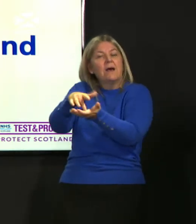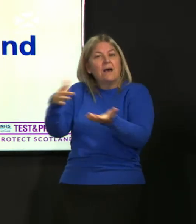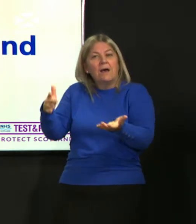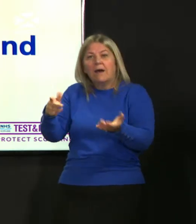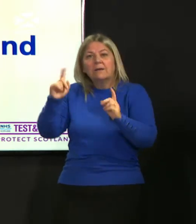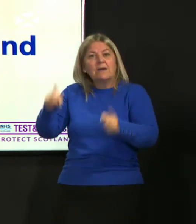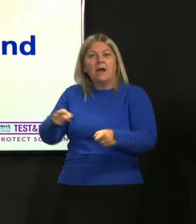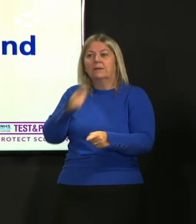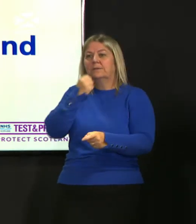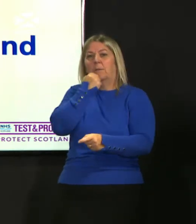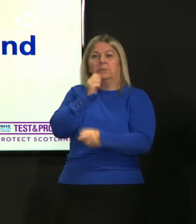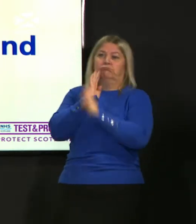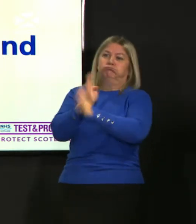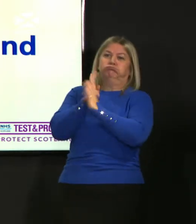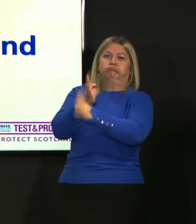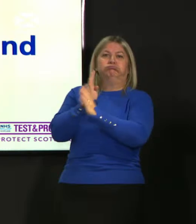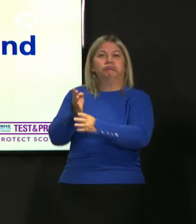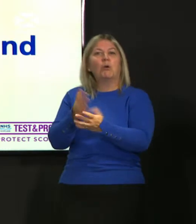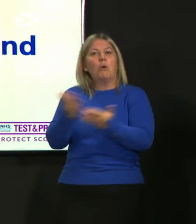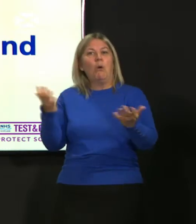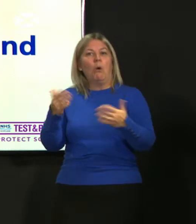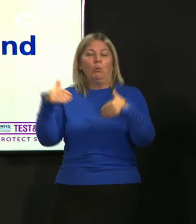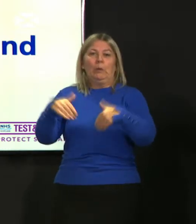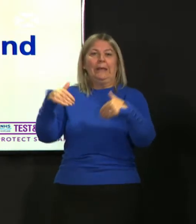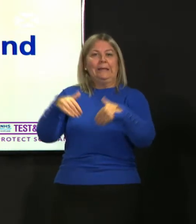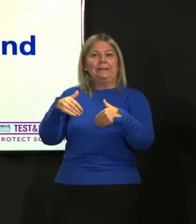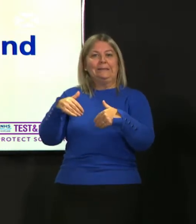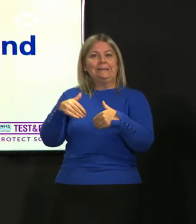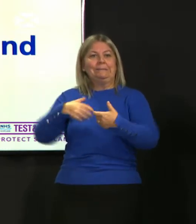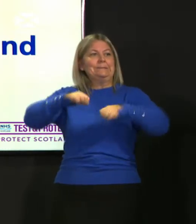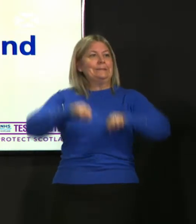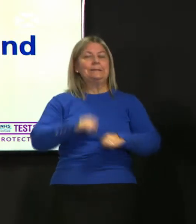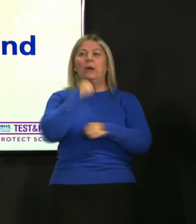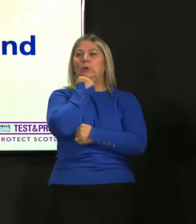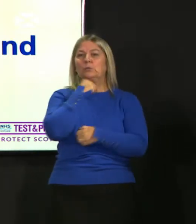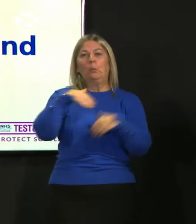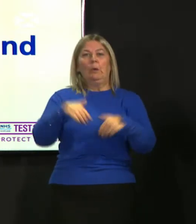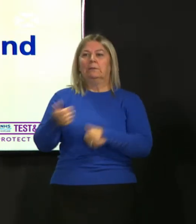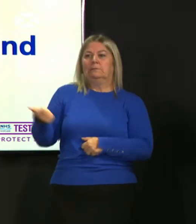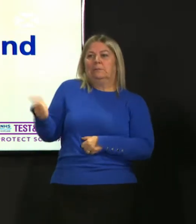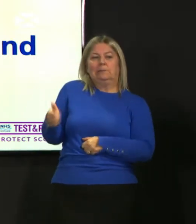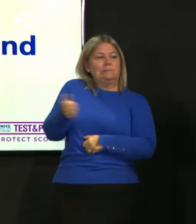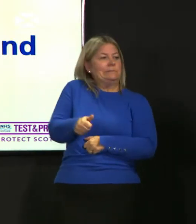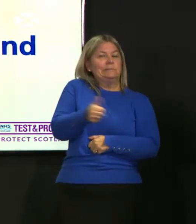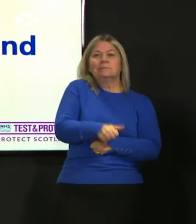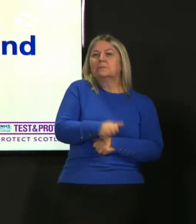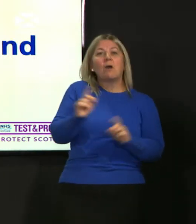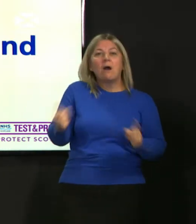numbers of people waiting in the GP surgery on the Saturday to be vaccinated. As we've done it before